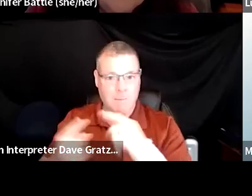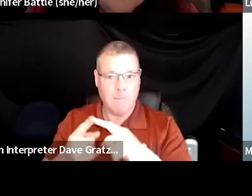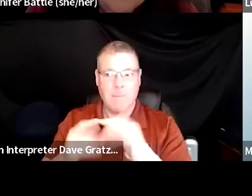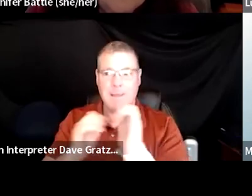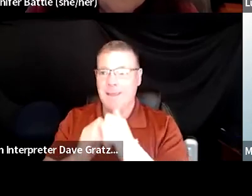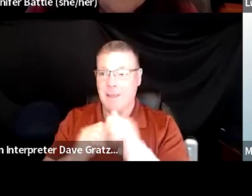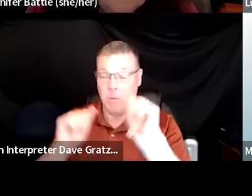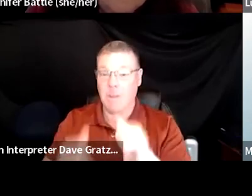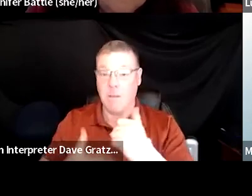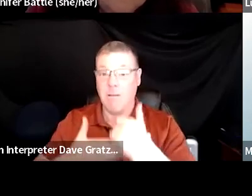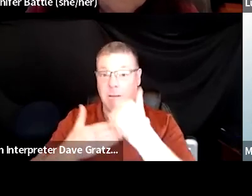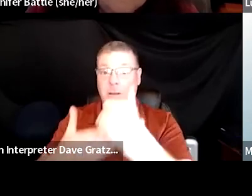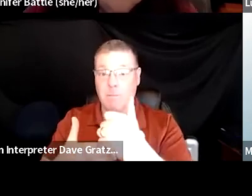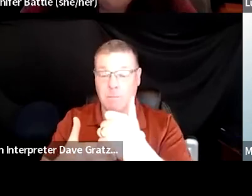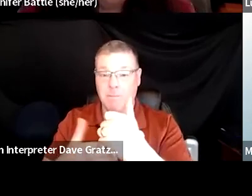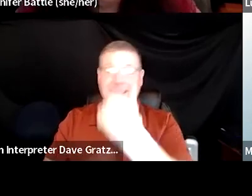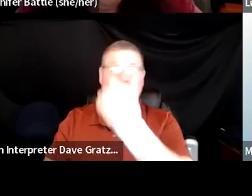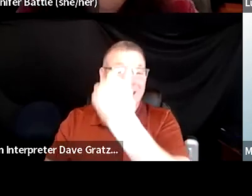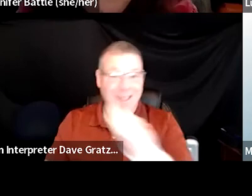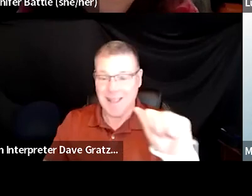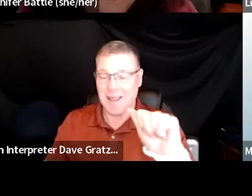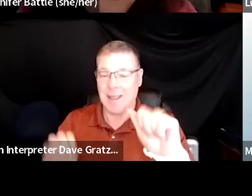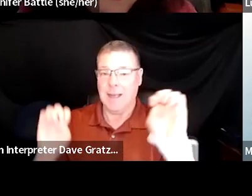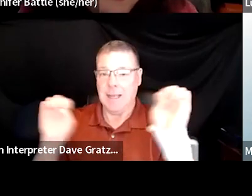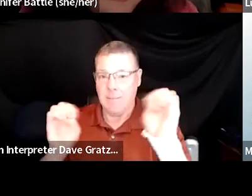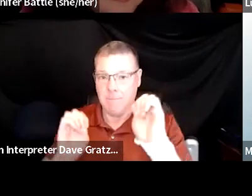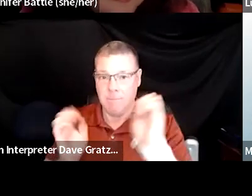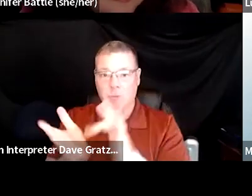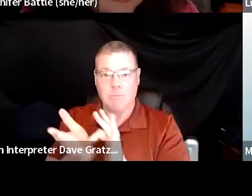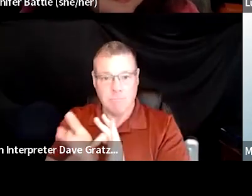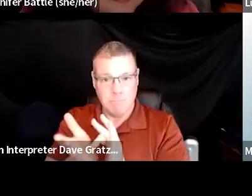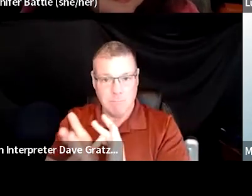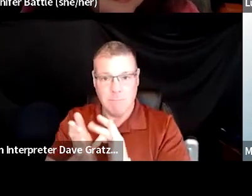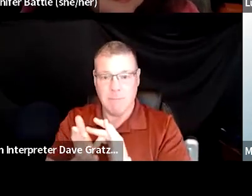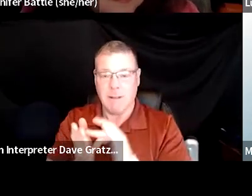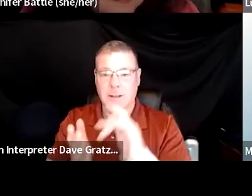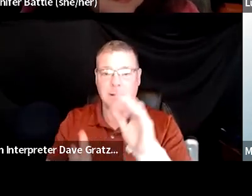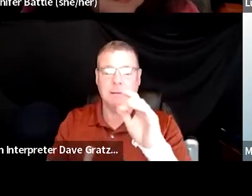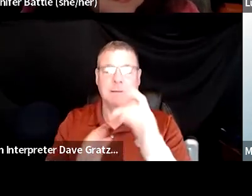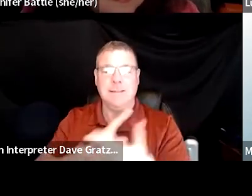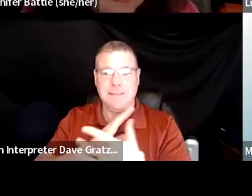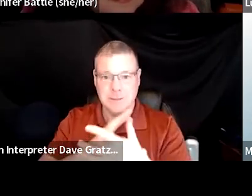that we can help equip any emergency medical technician, or any crisis responder anywhere from a sheriff,